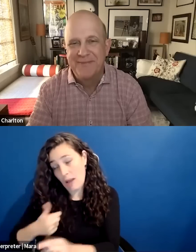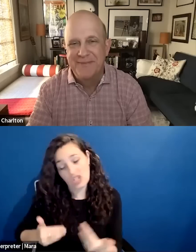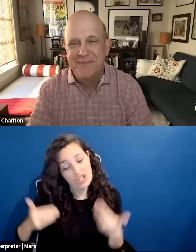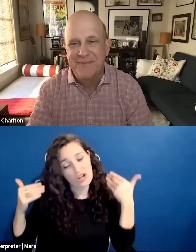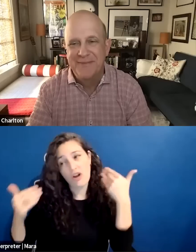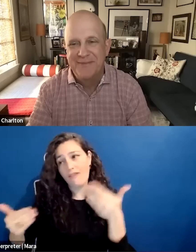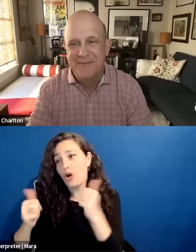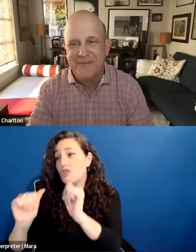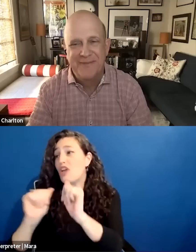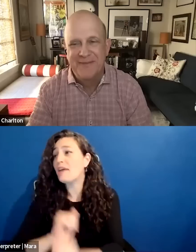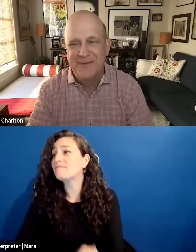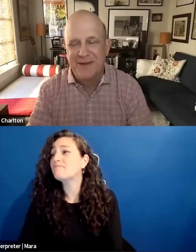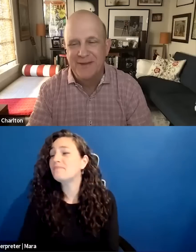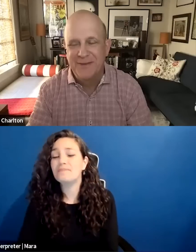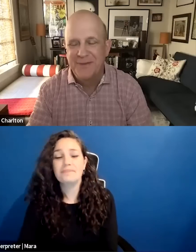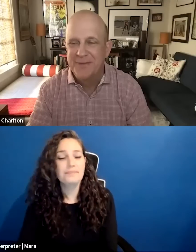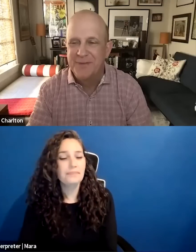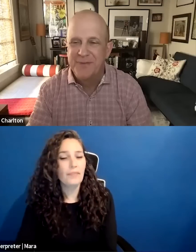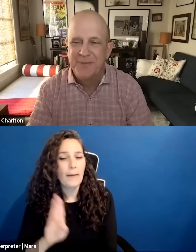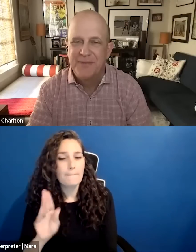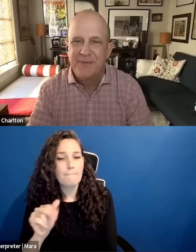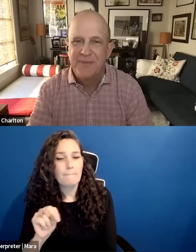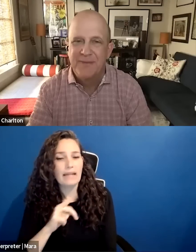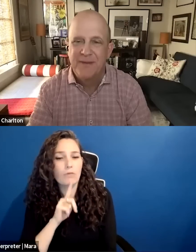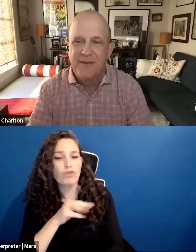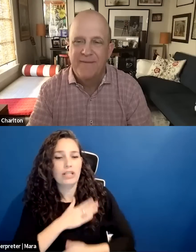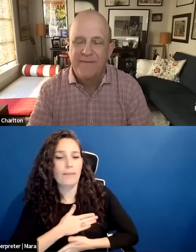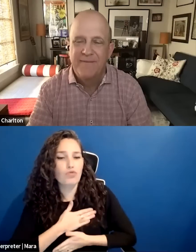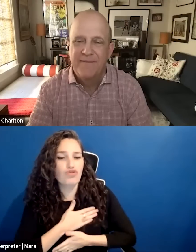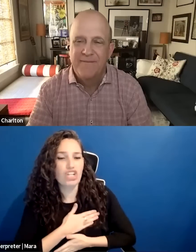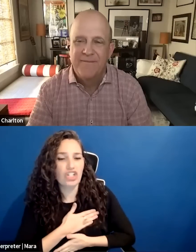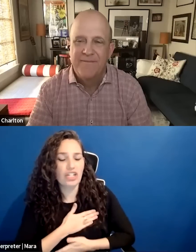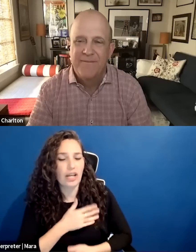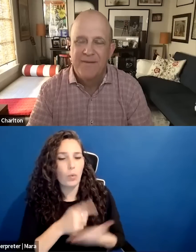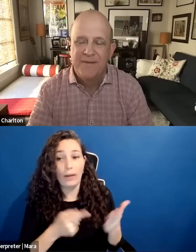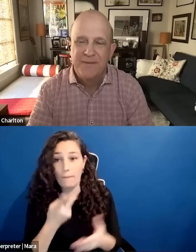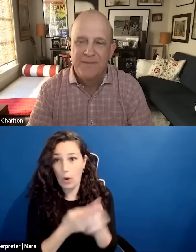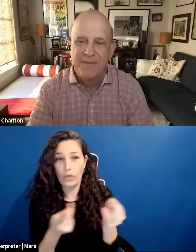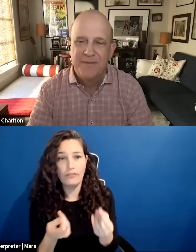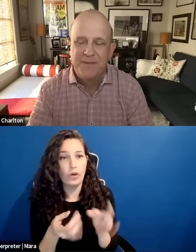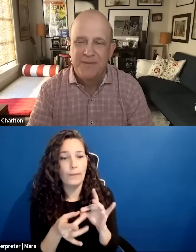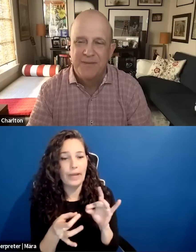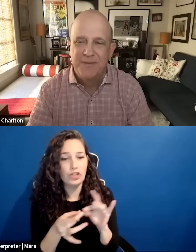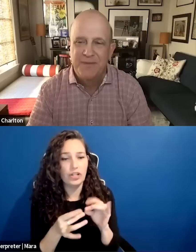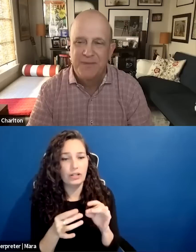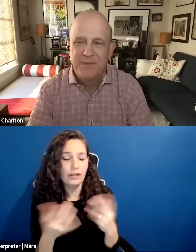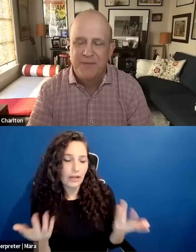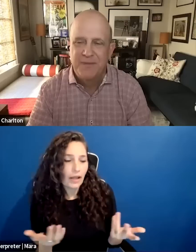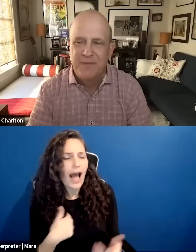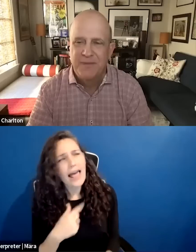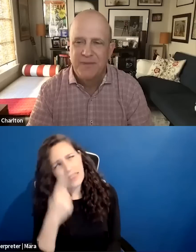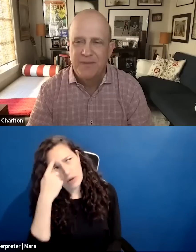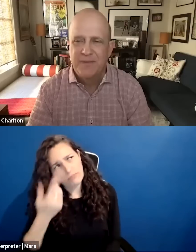What I really appreciate about what both of you are saying around this is I think when I first started as an actor,